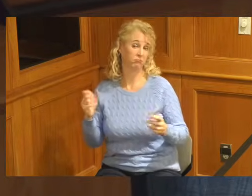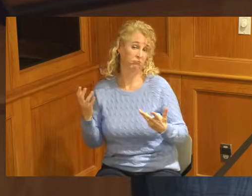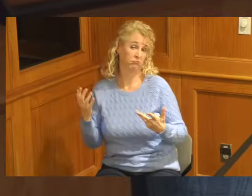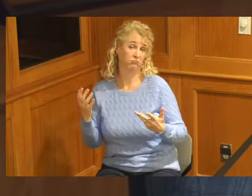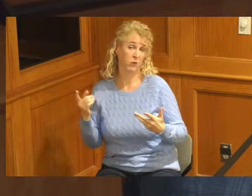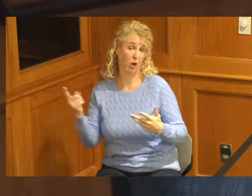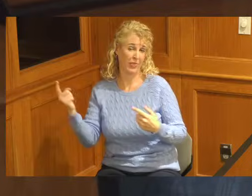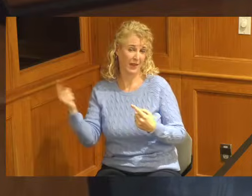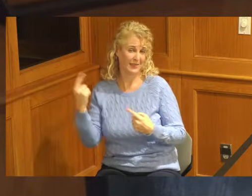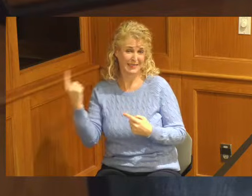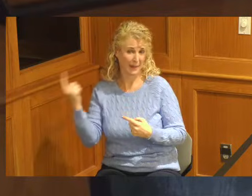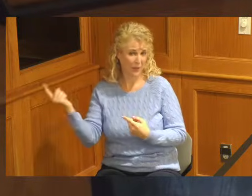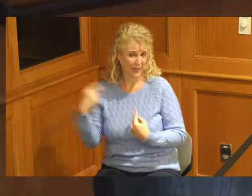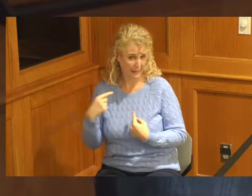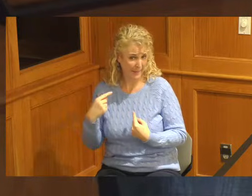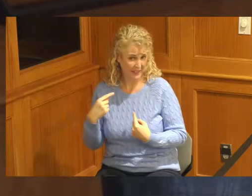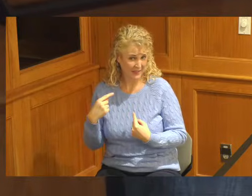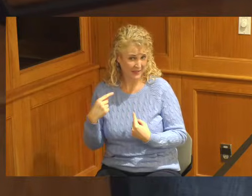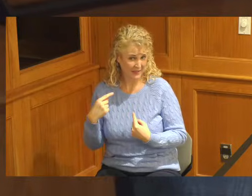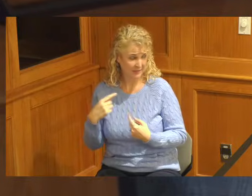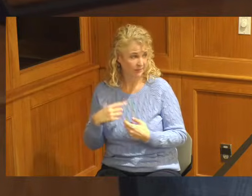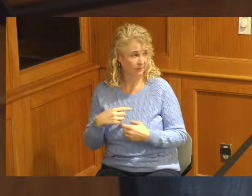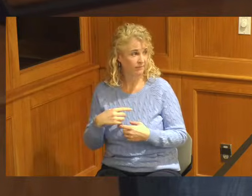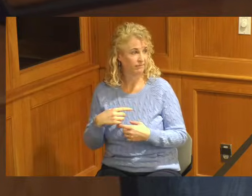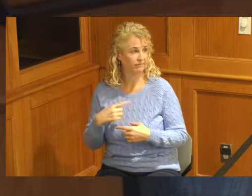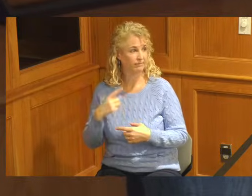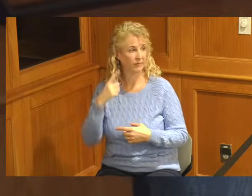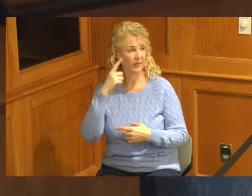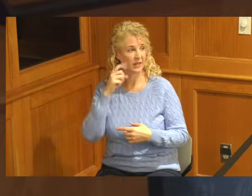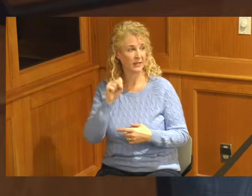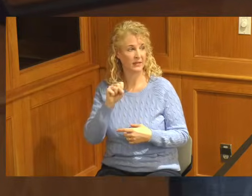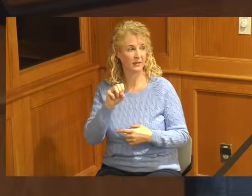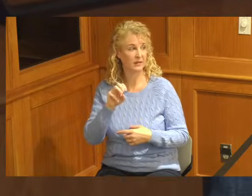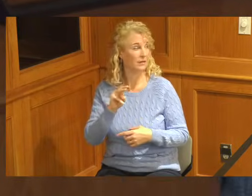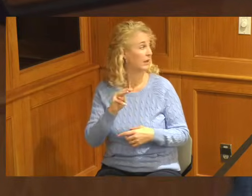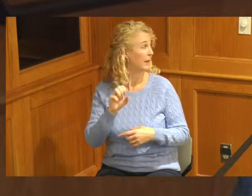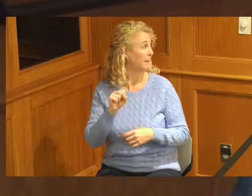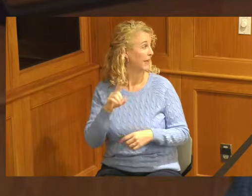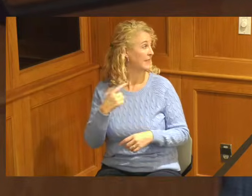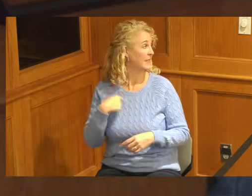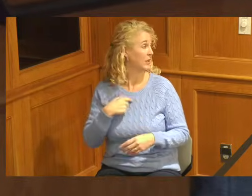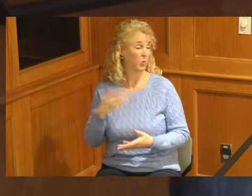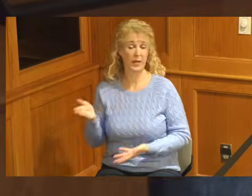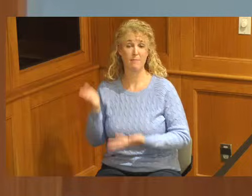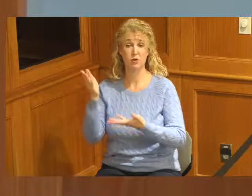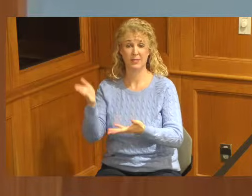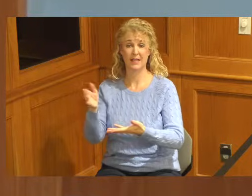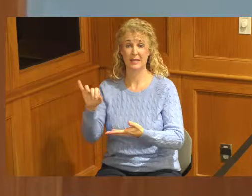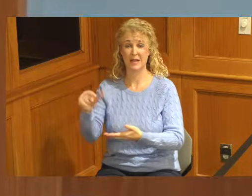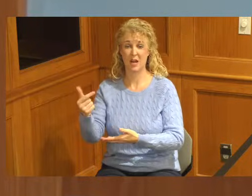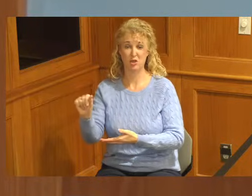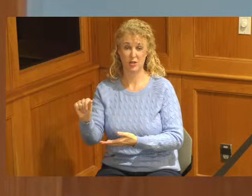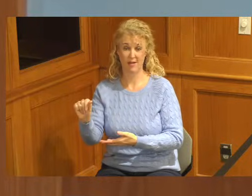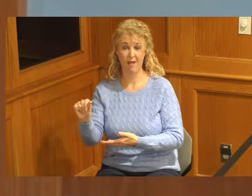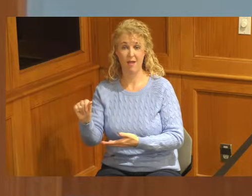they who's coming in to talk about that? Do you know is presenting the the IG? we've worked with